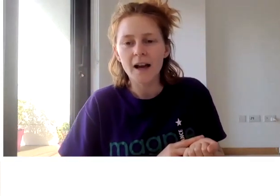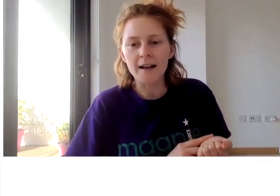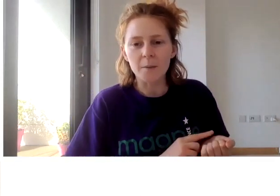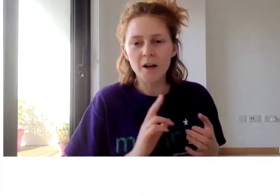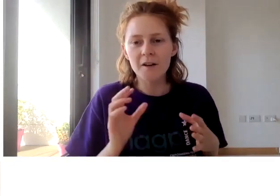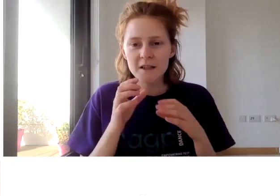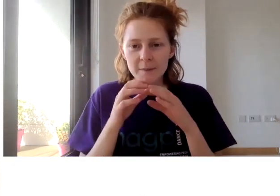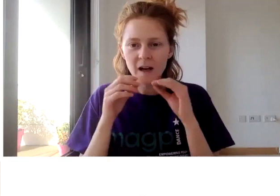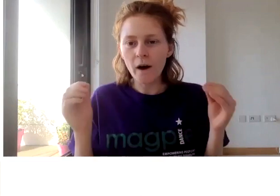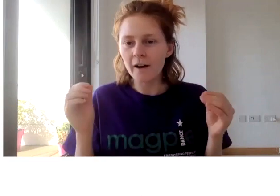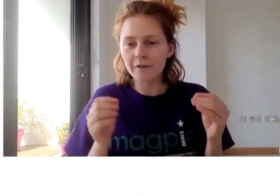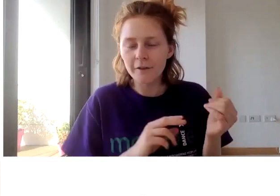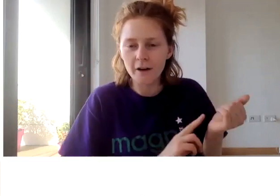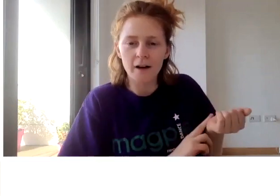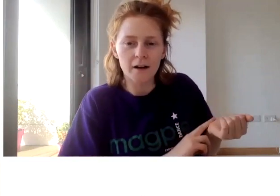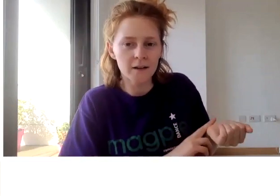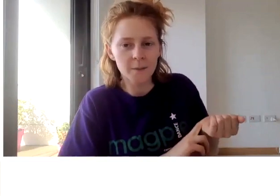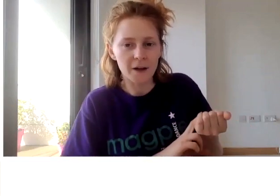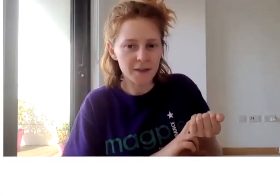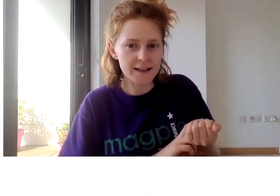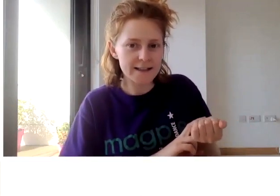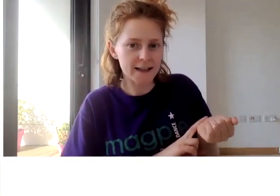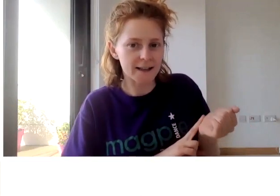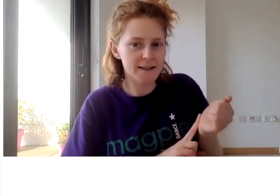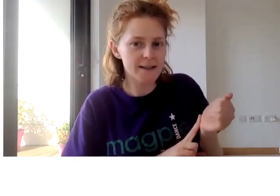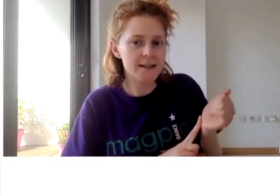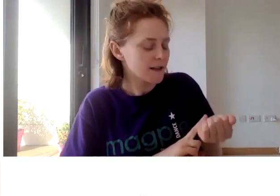and i'm going to be quiet for about 30 seconds